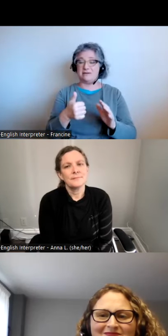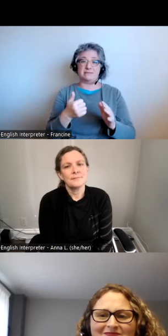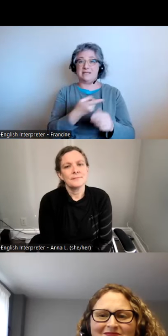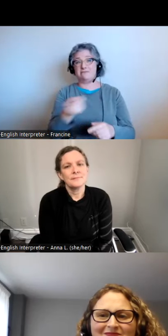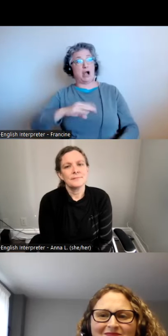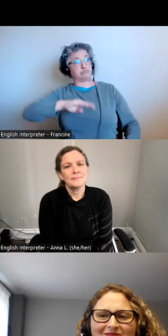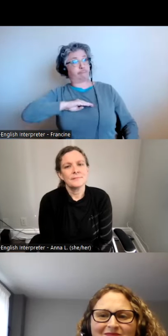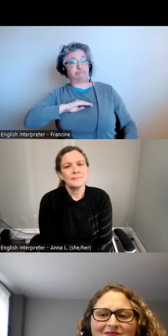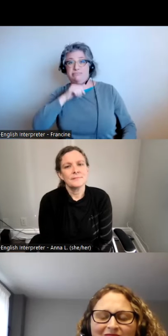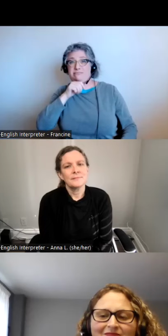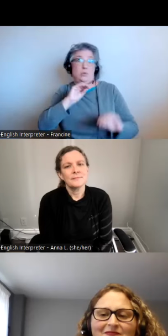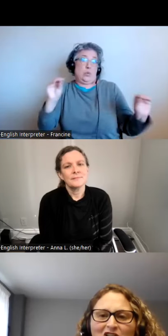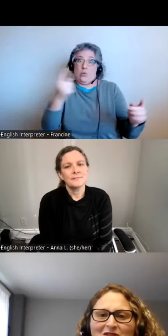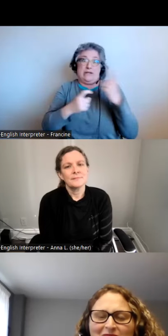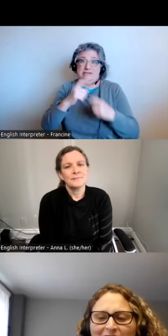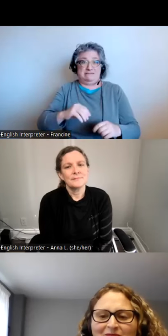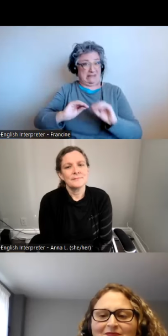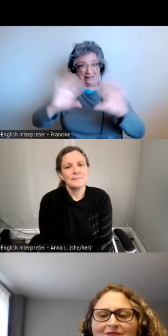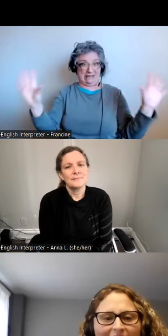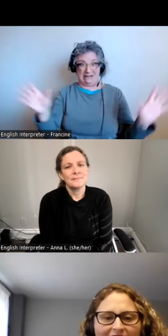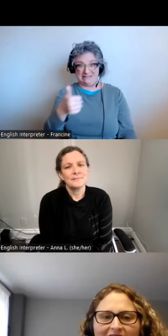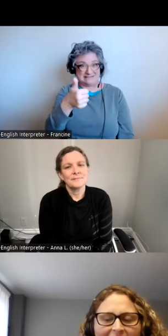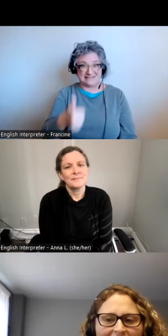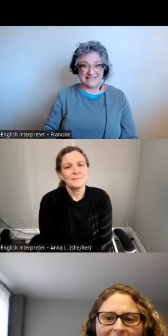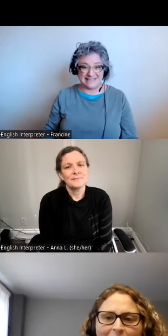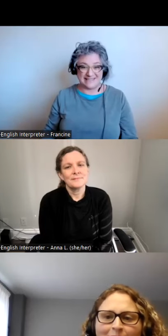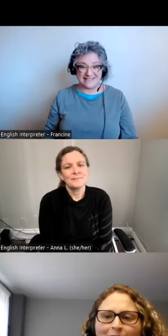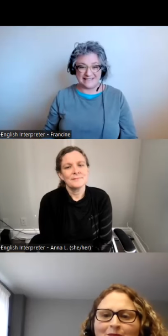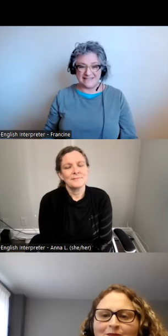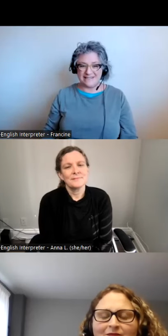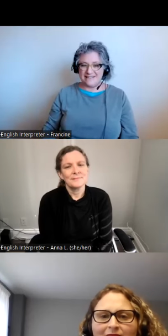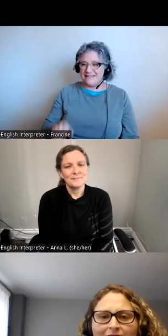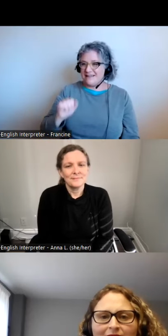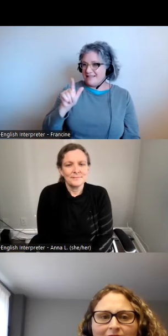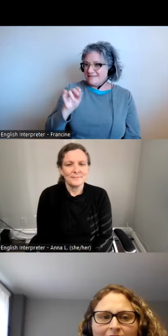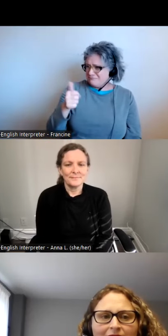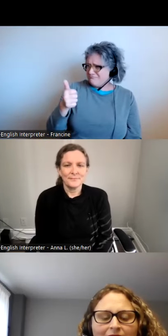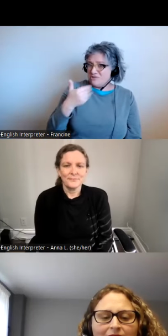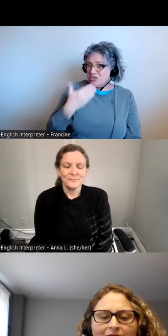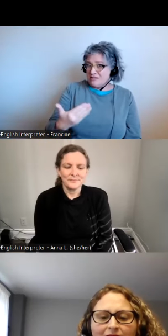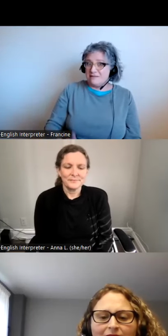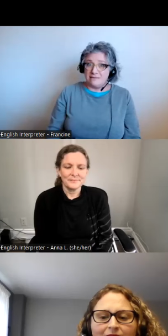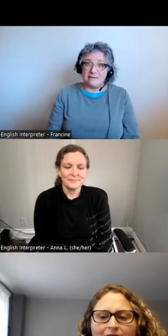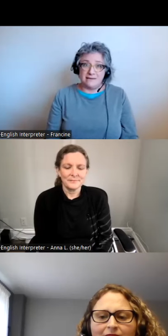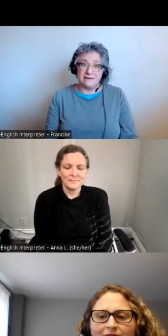going to say Allison's presentation seems to be really, really clear, so everybody seems